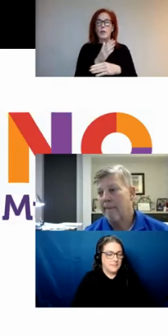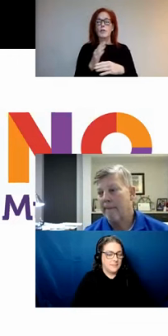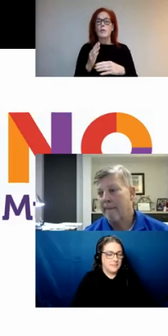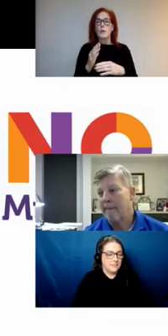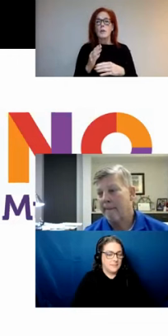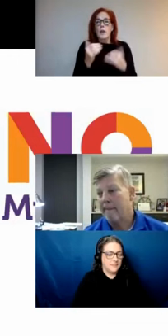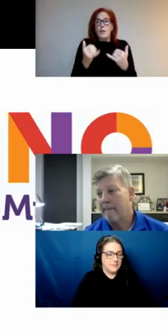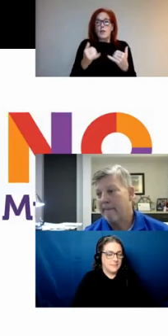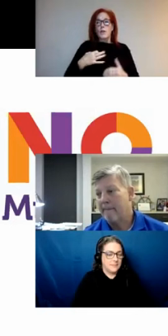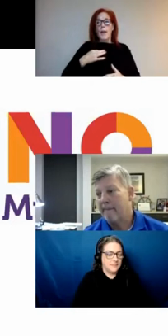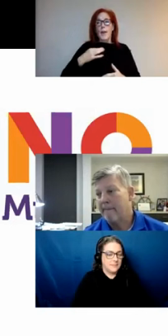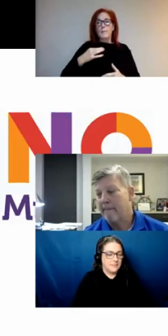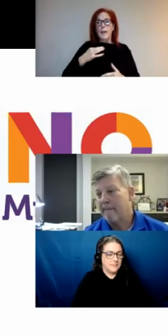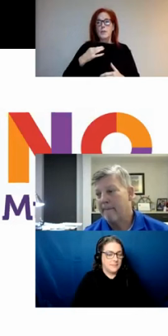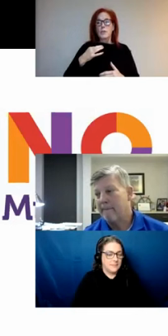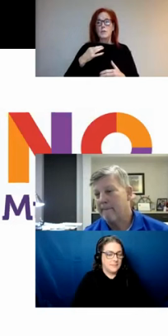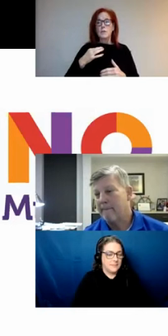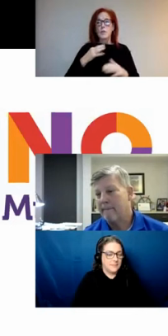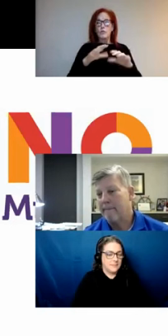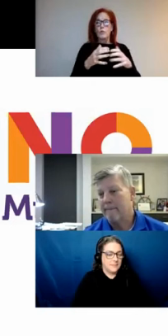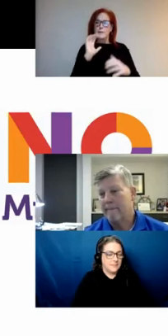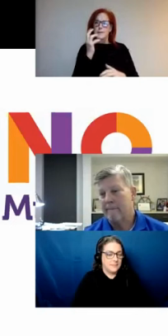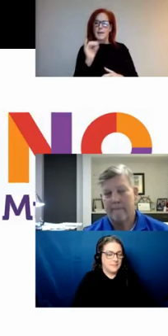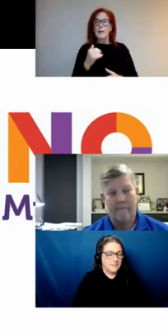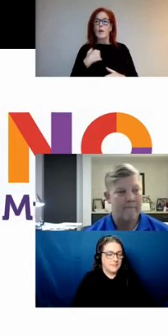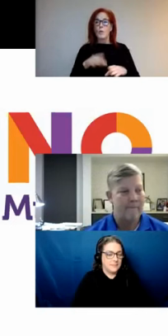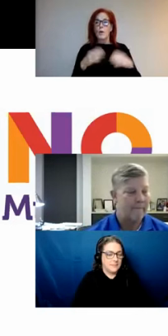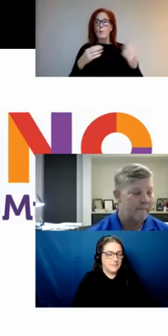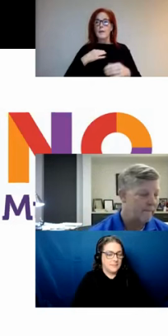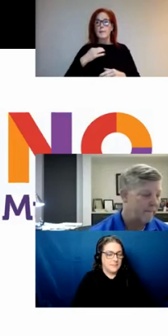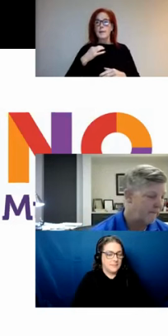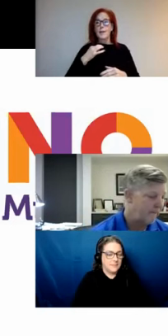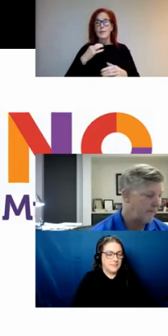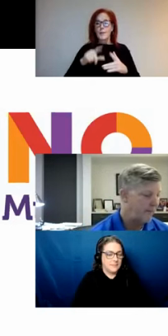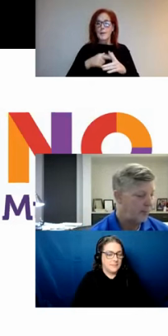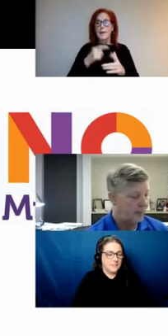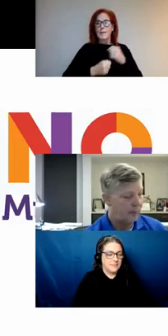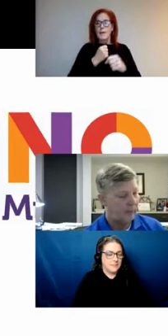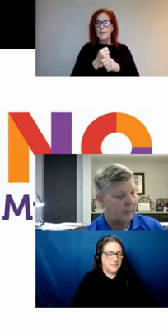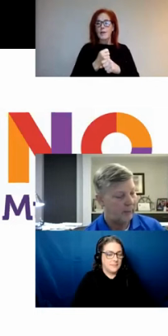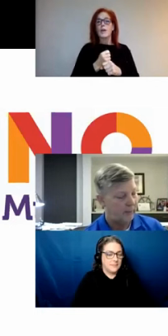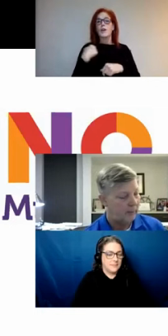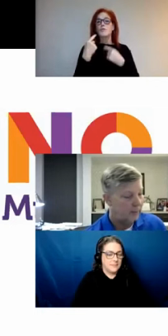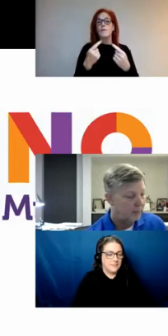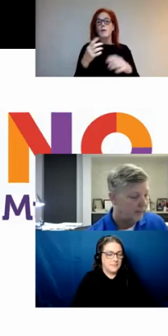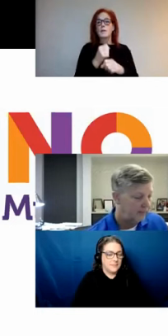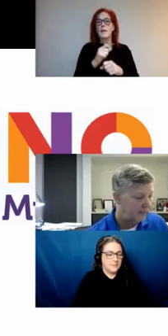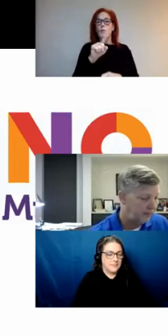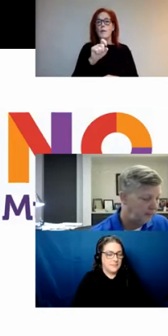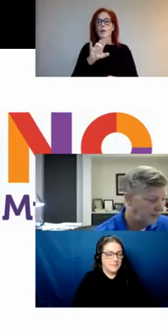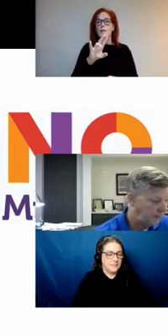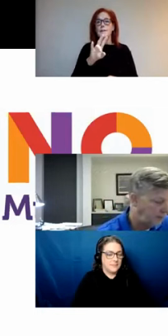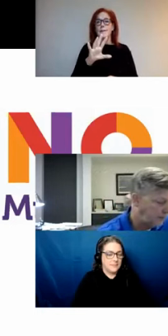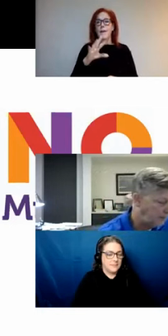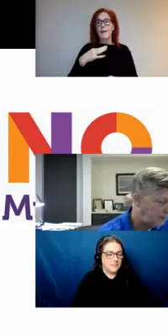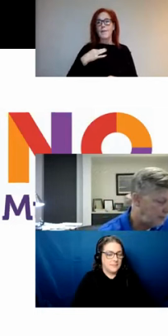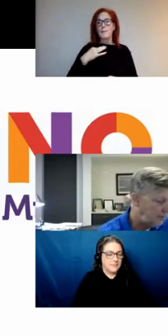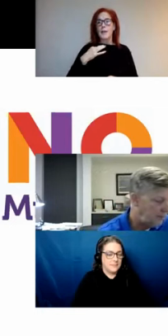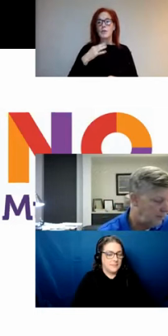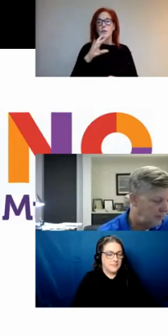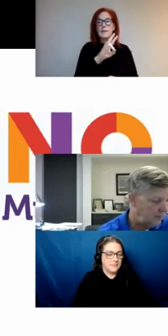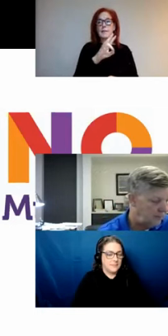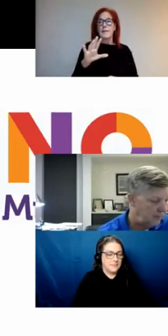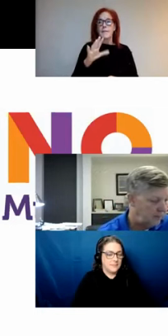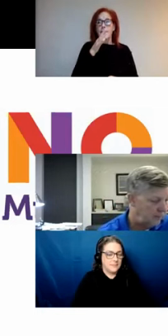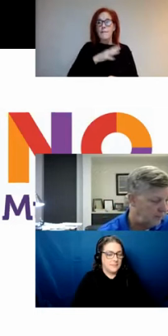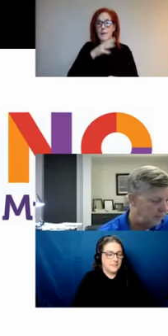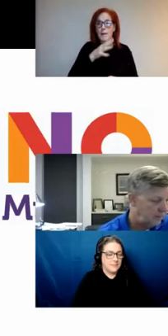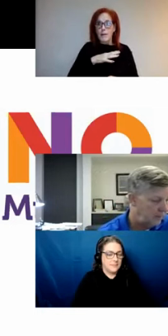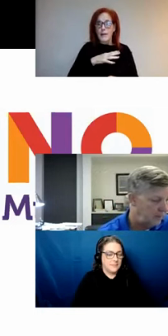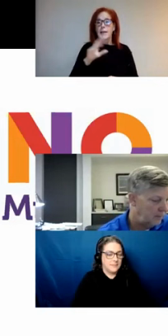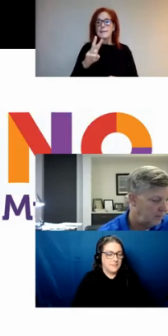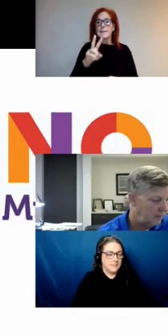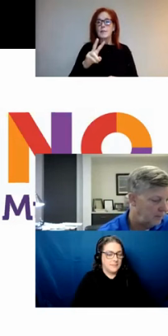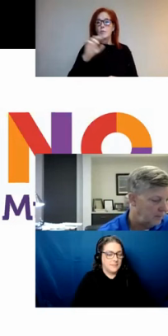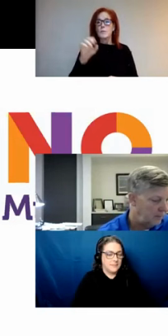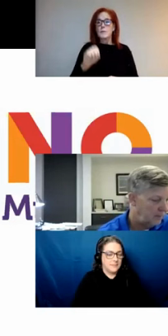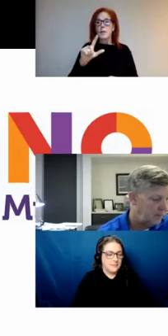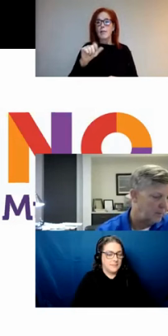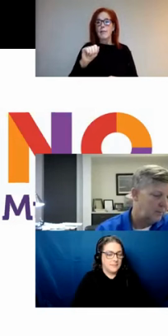Hello, everybody, and thank you for having me on. I appreciate the introduction Willie. Please reach out to us if you have any questions and our step upwebsite is updated as Willie has alluded to, so we're ready for them.